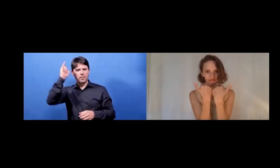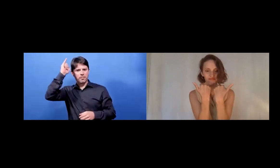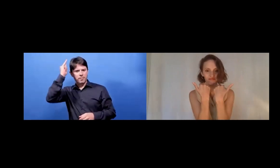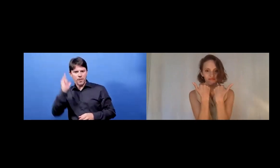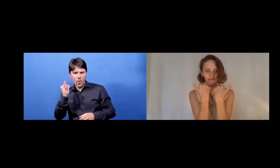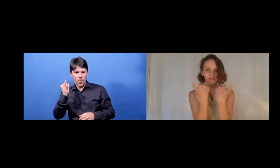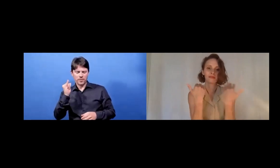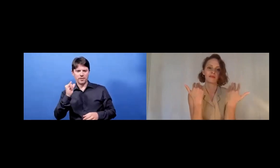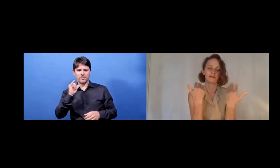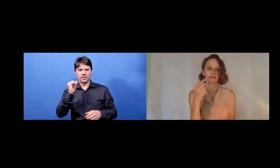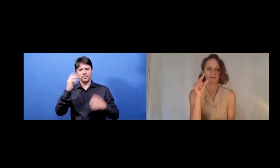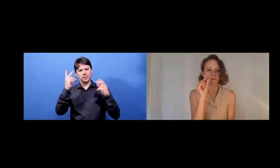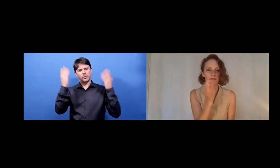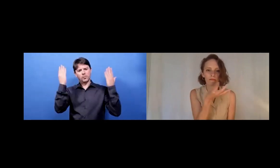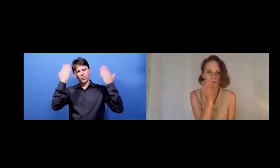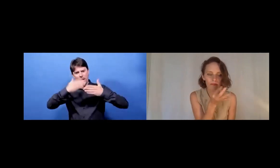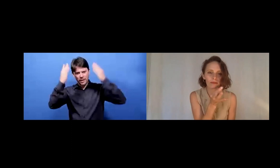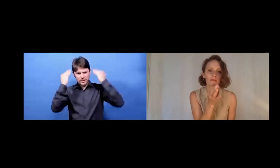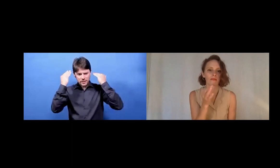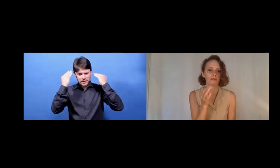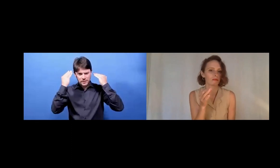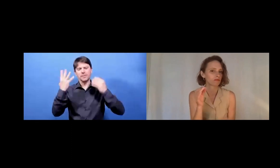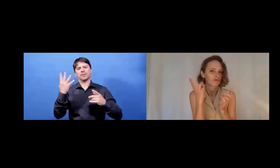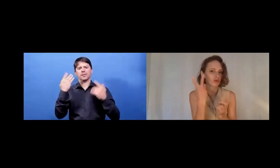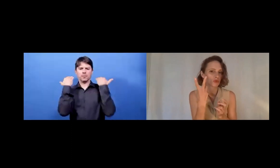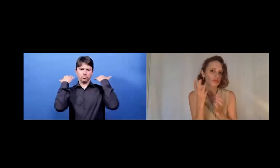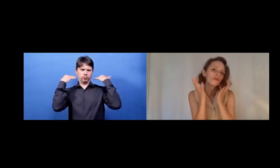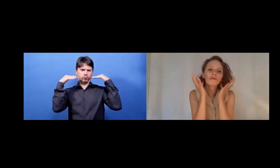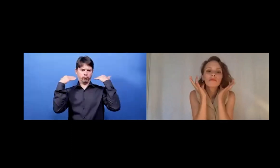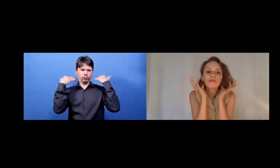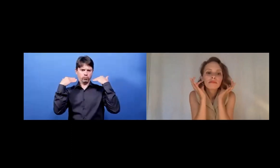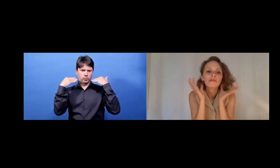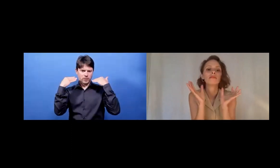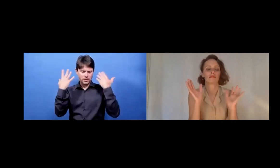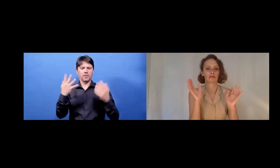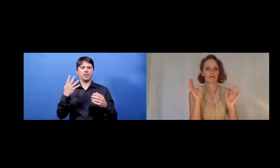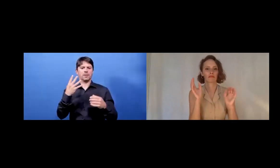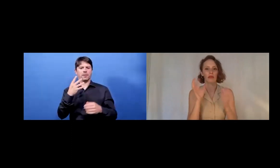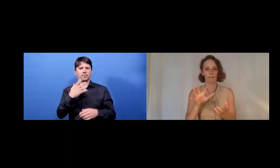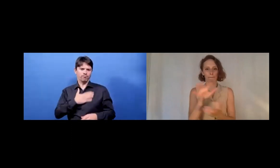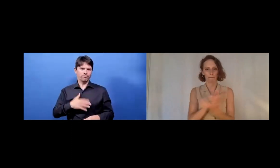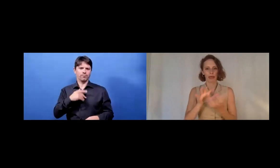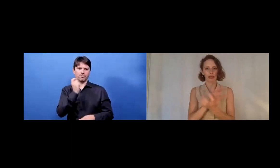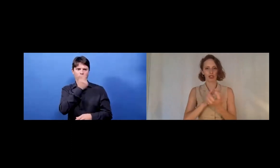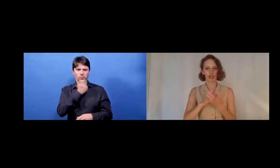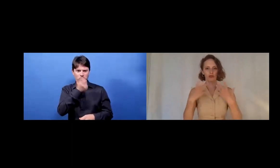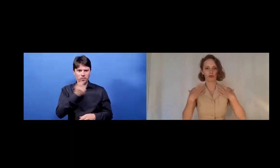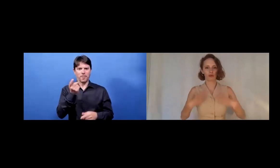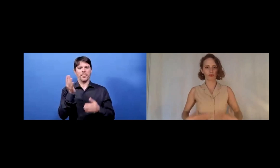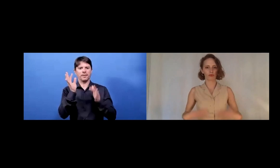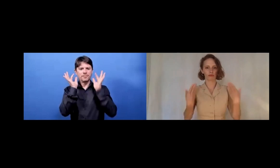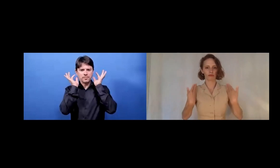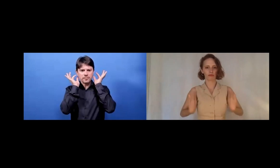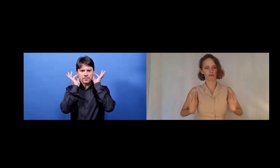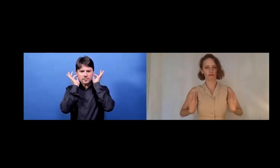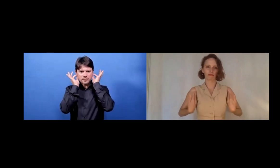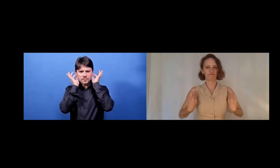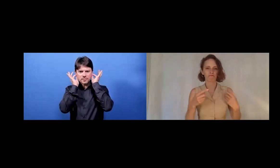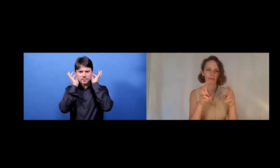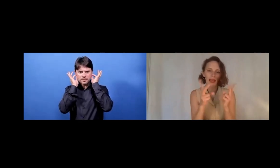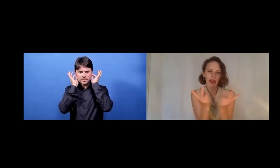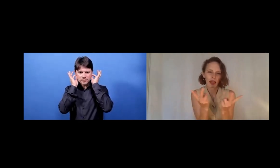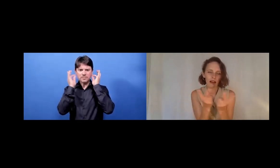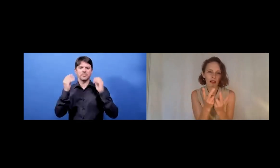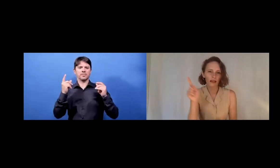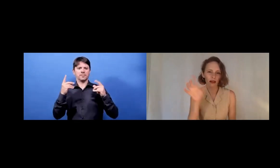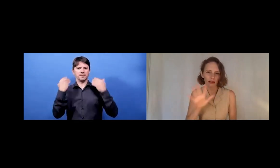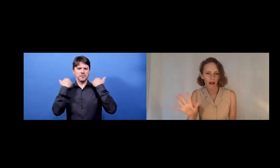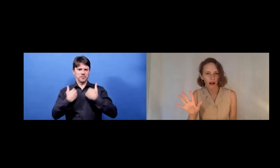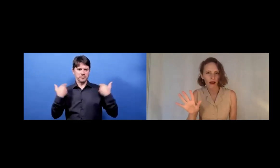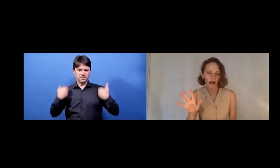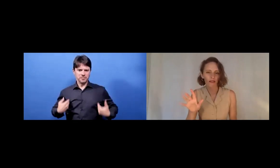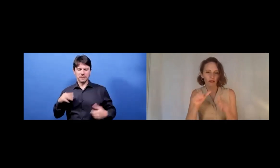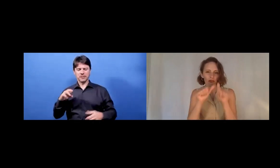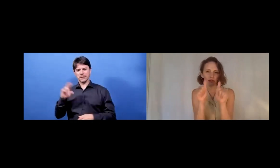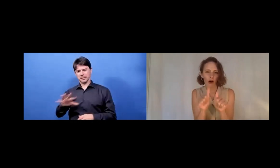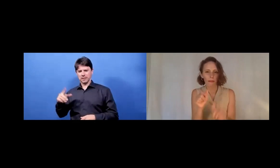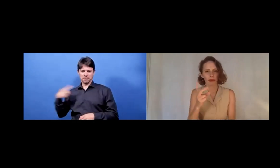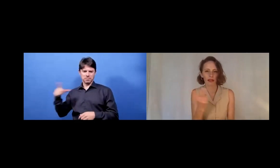I wear a little lipstick and I wear two earrings. My blouse is without sleeves. It looks kind of like Rita's.